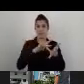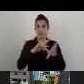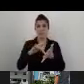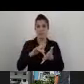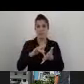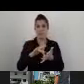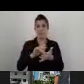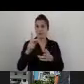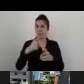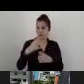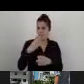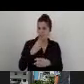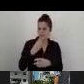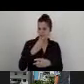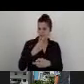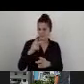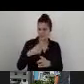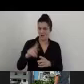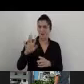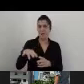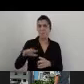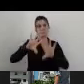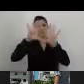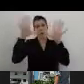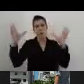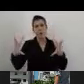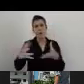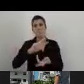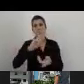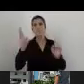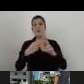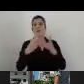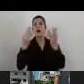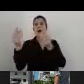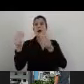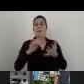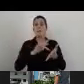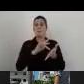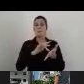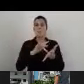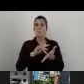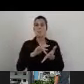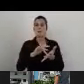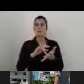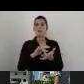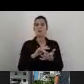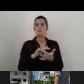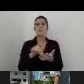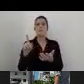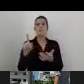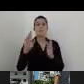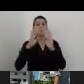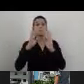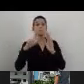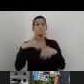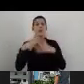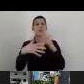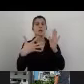but also across the globe in many places, they are assuming that the auditing process is like taking